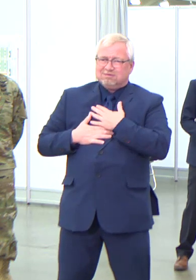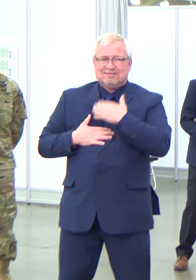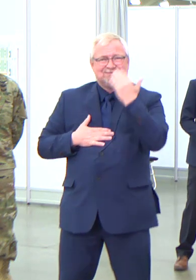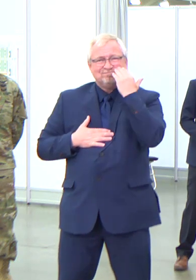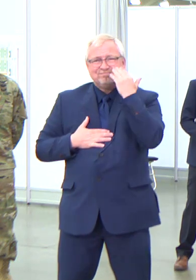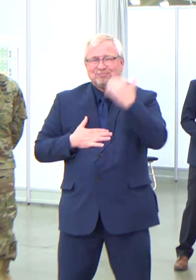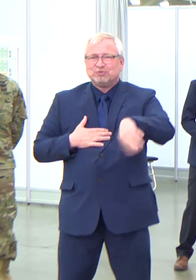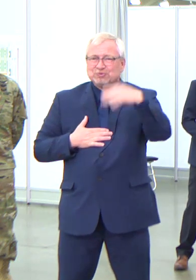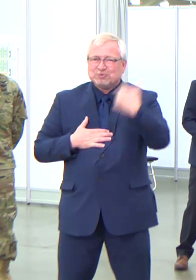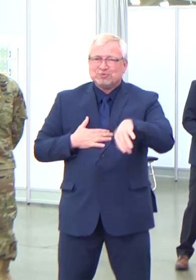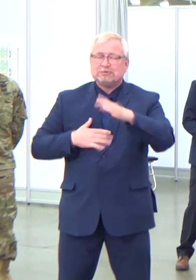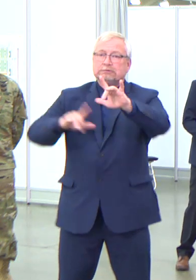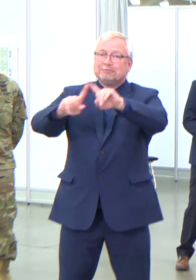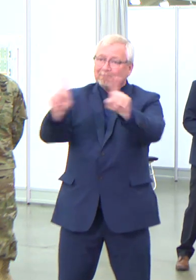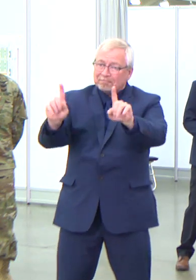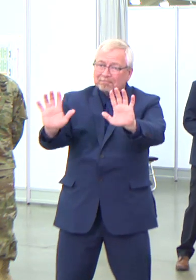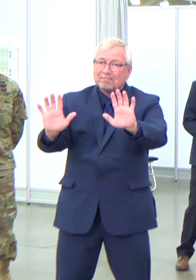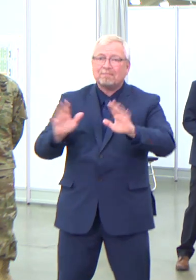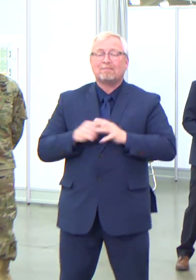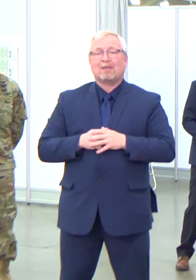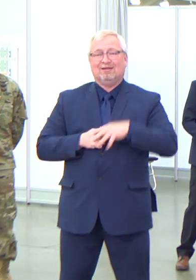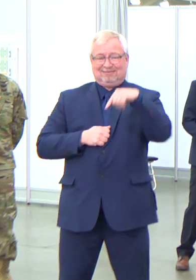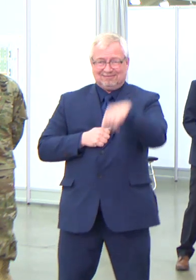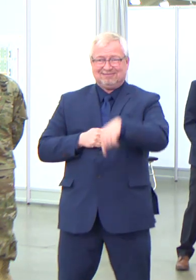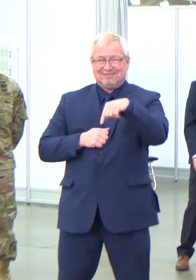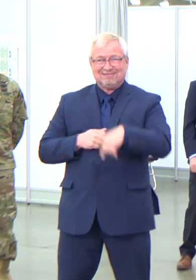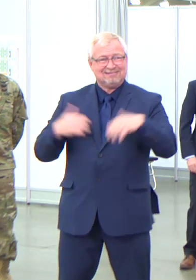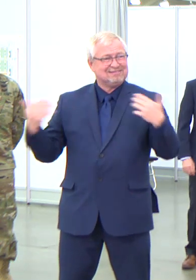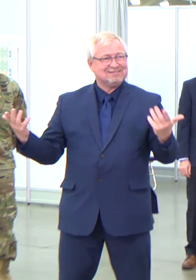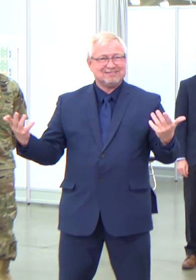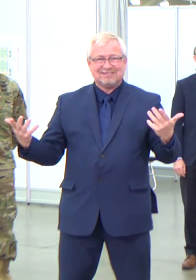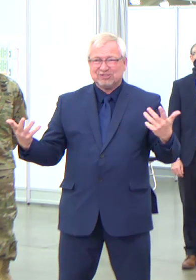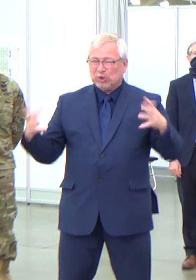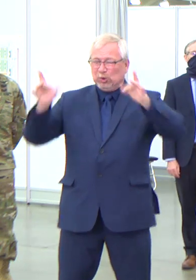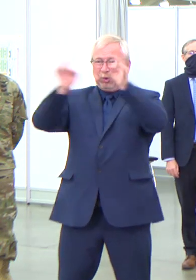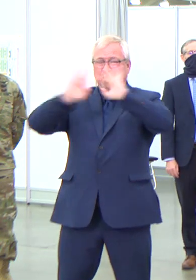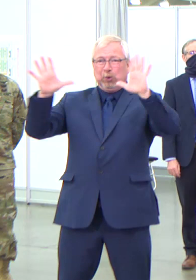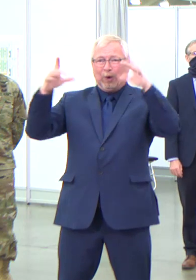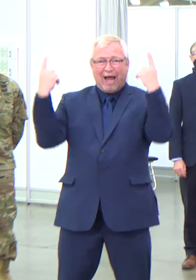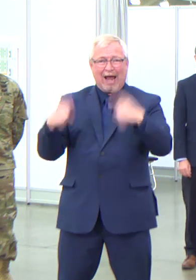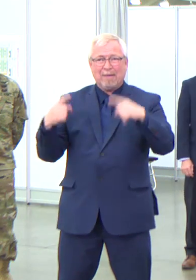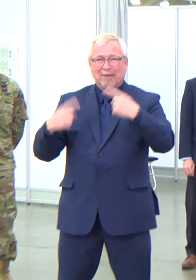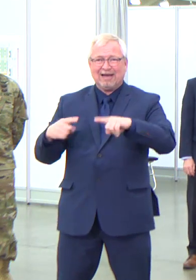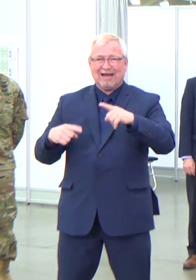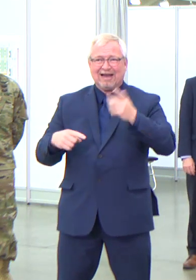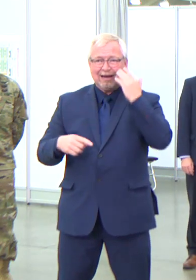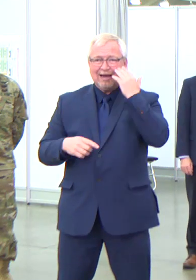many examples and so many ways that this crisis is actually